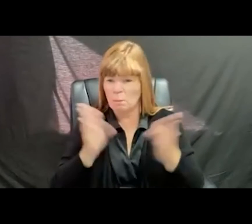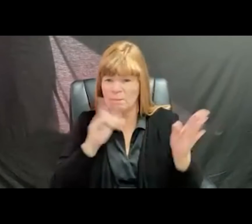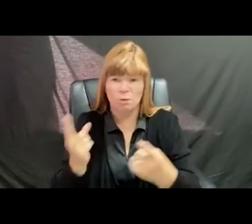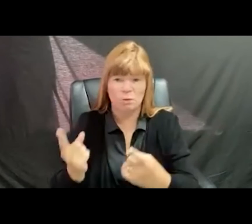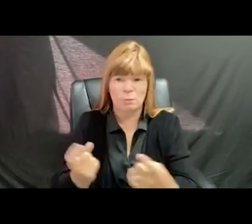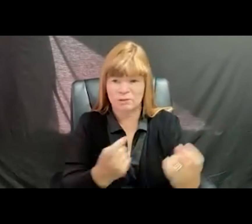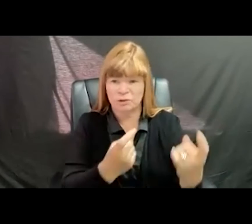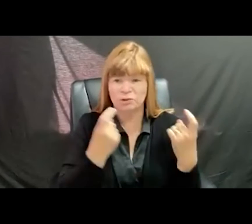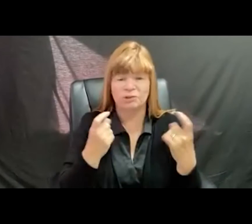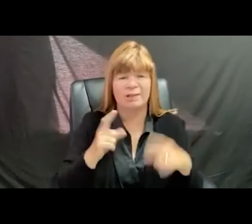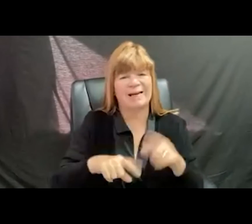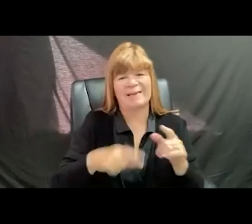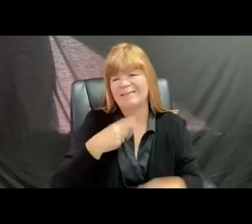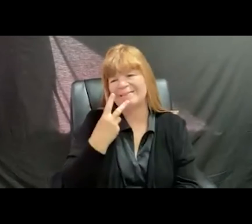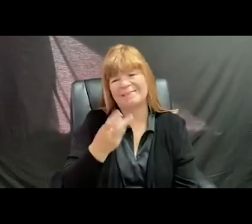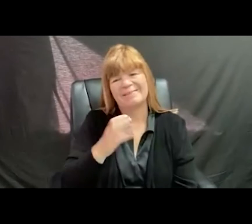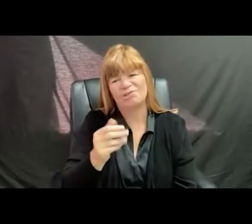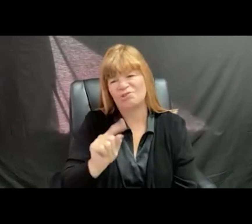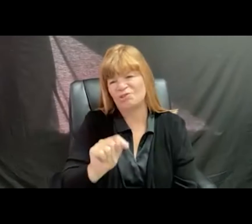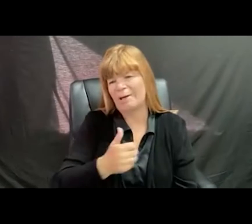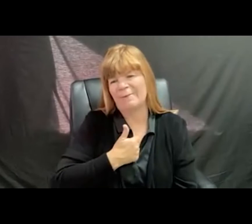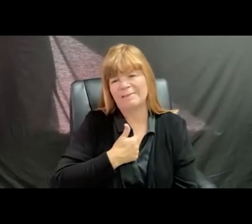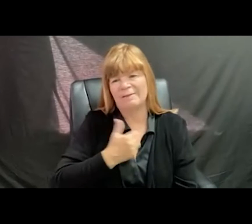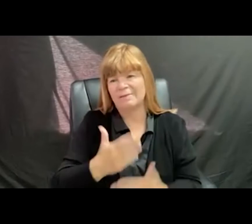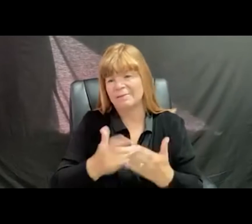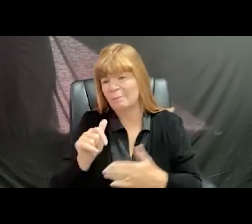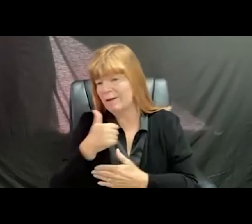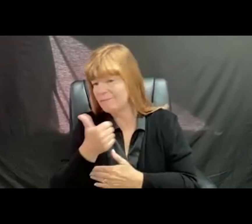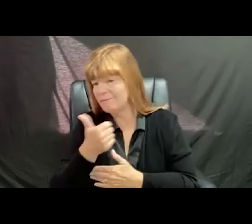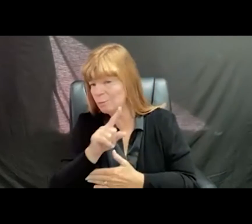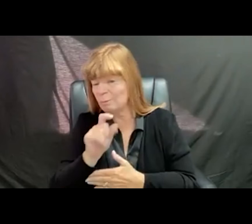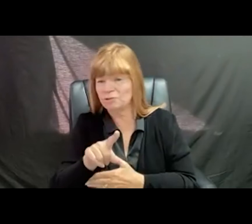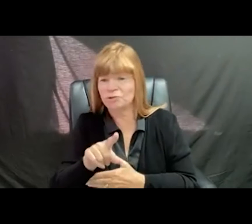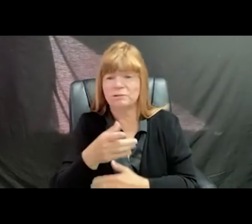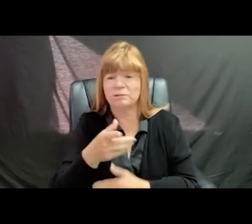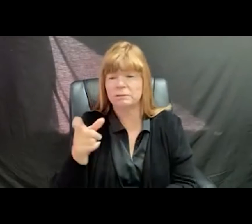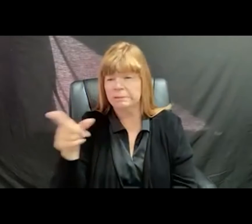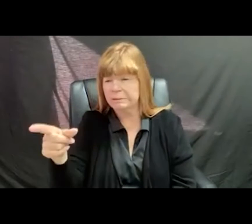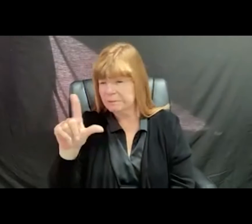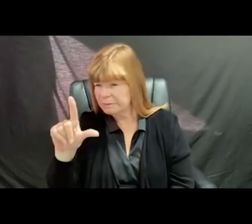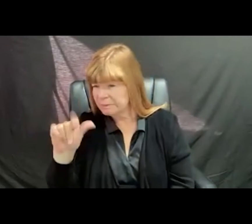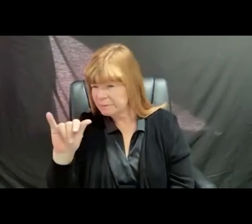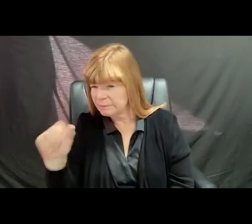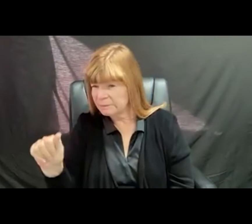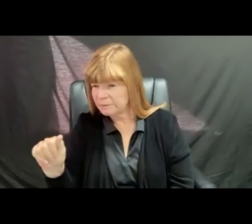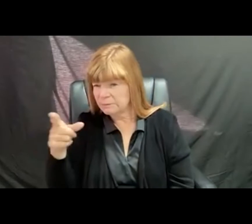see the chat box of somebody has questions Lisa you're probably gonna have to read them to me